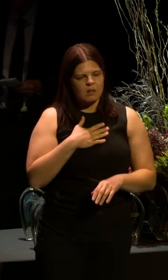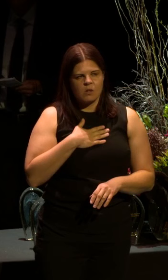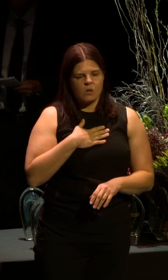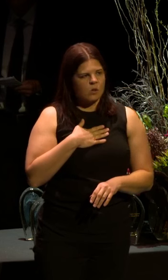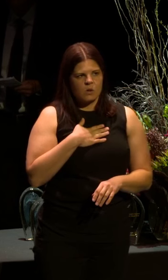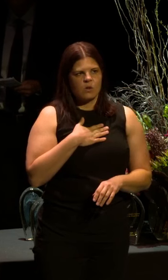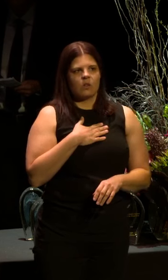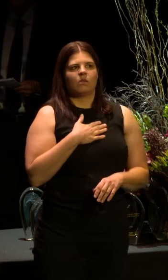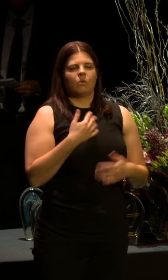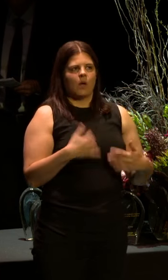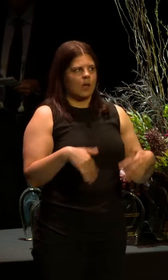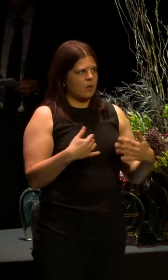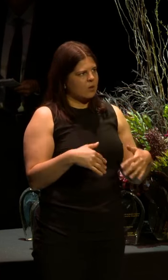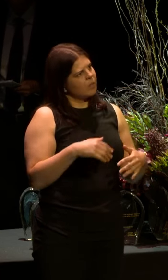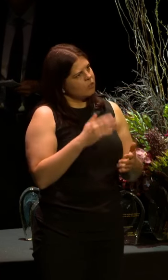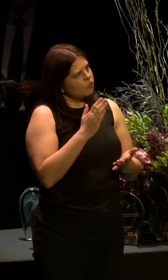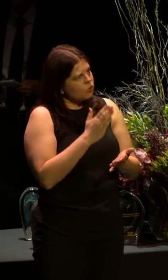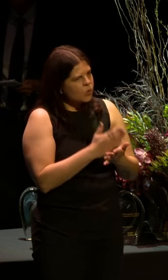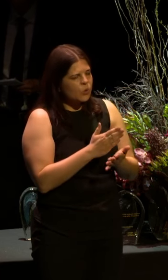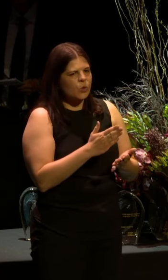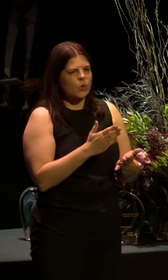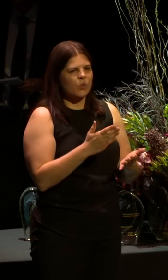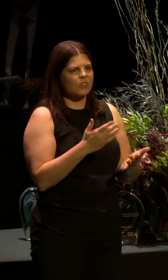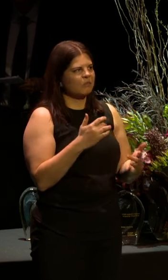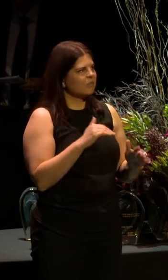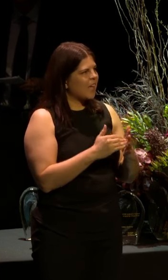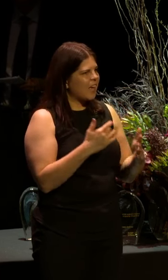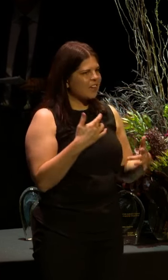and, um, tonight tastes delicious,